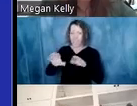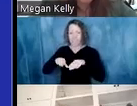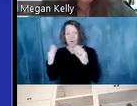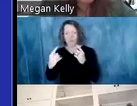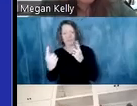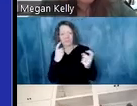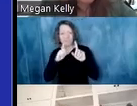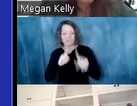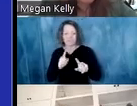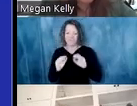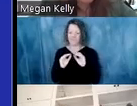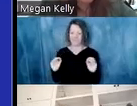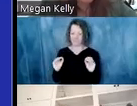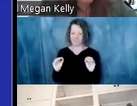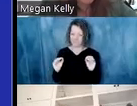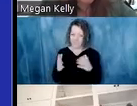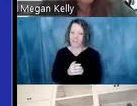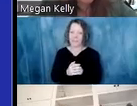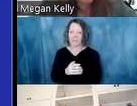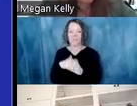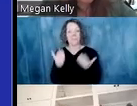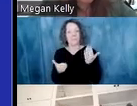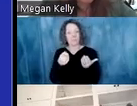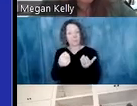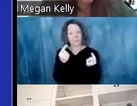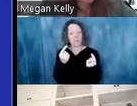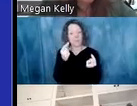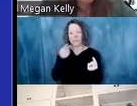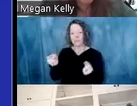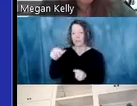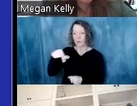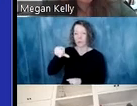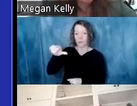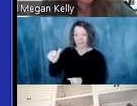But I was wondering if you could go in and answer the questions in the Q&A and type some